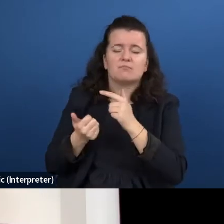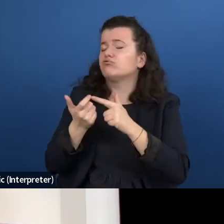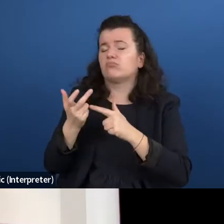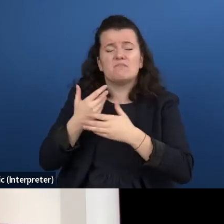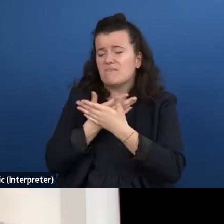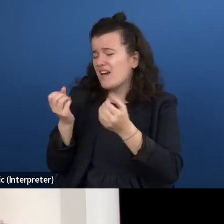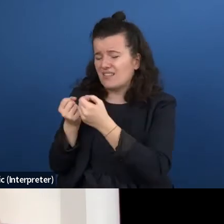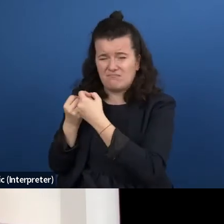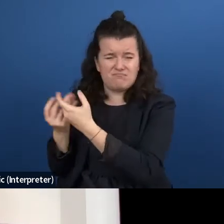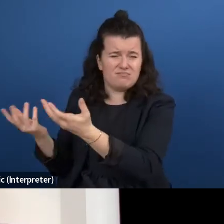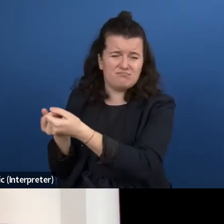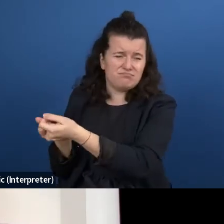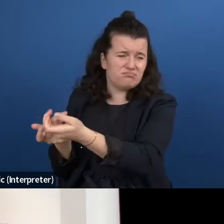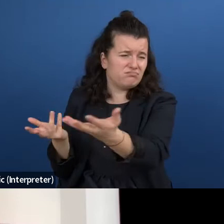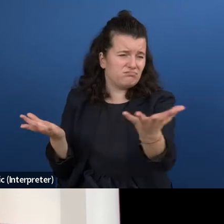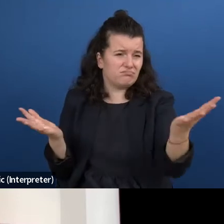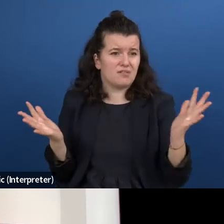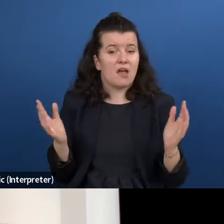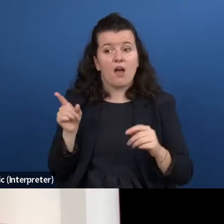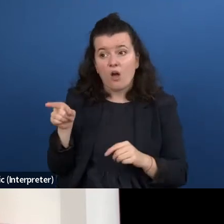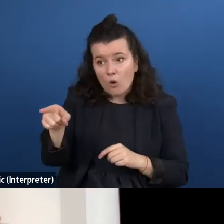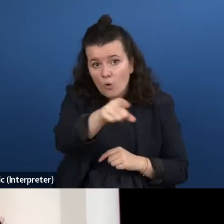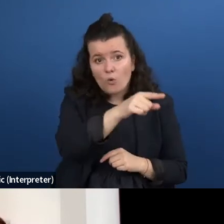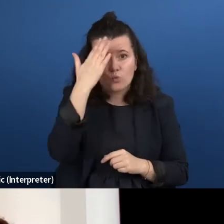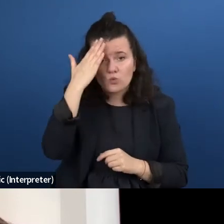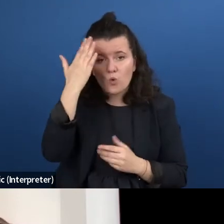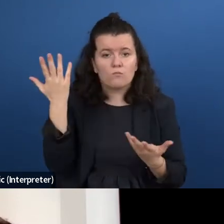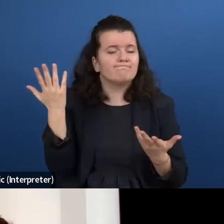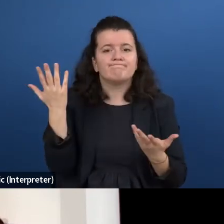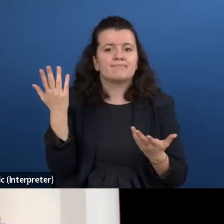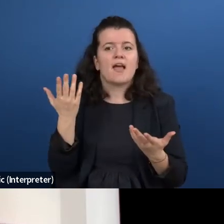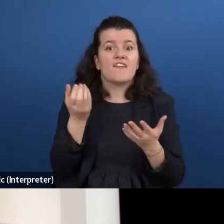But also lots of concerns about the number of reports received